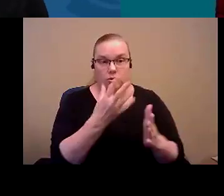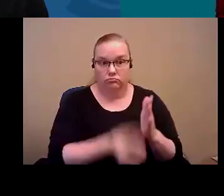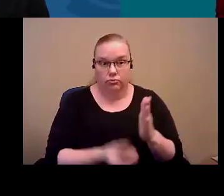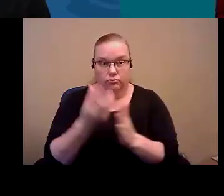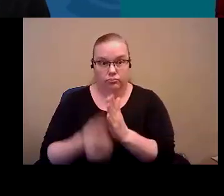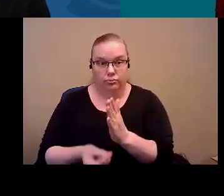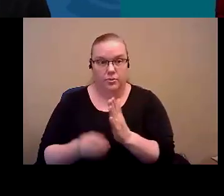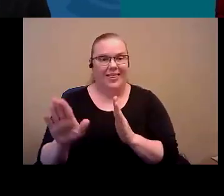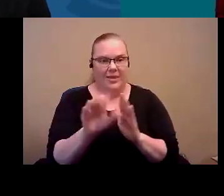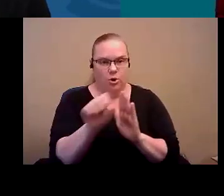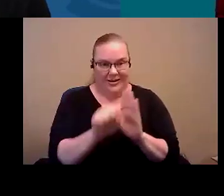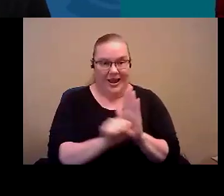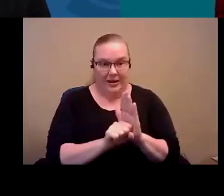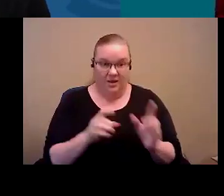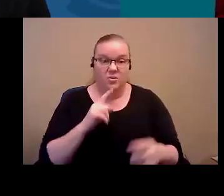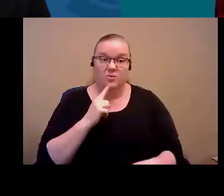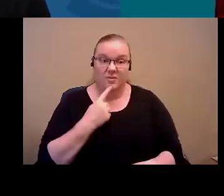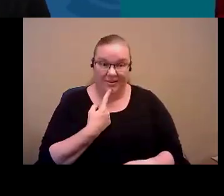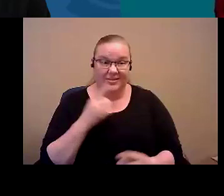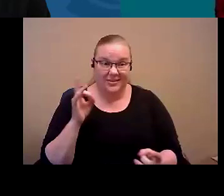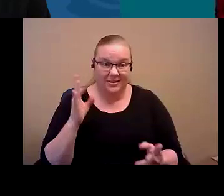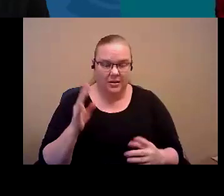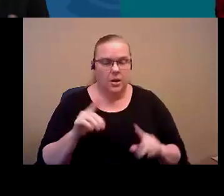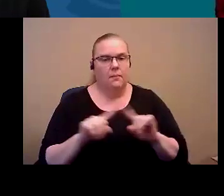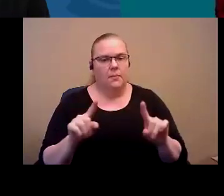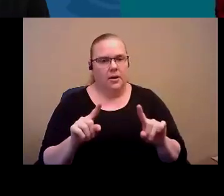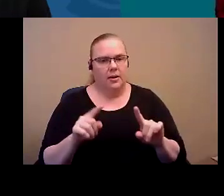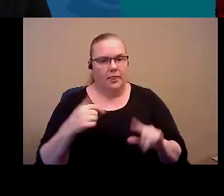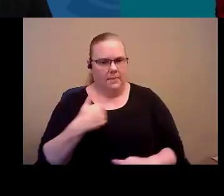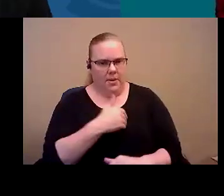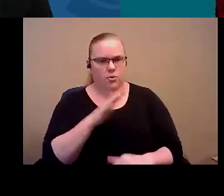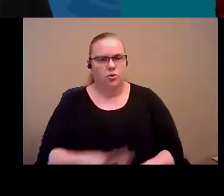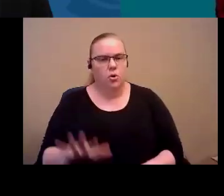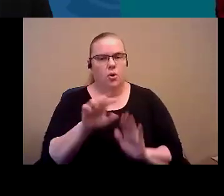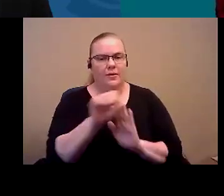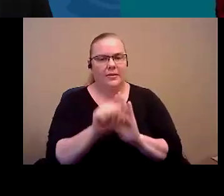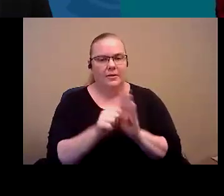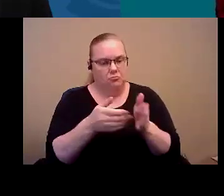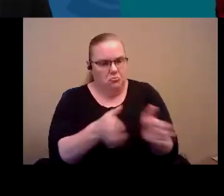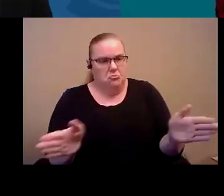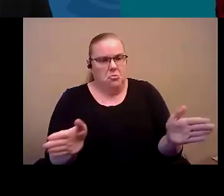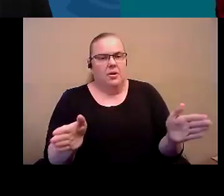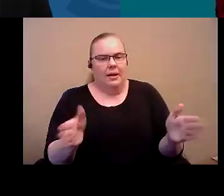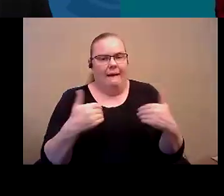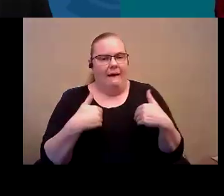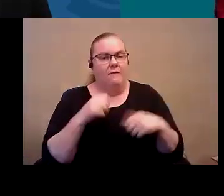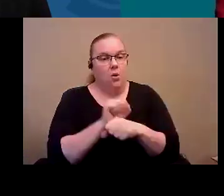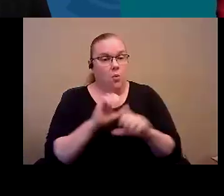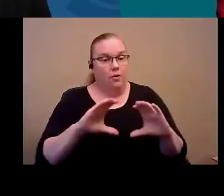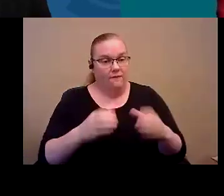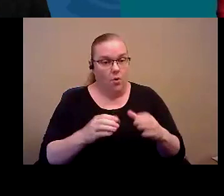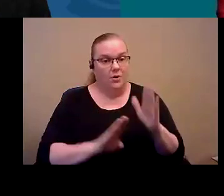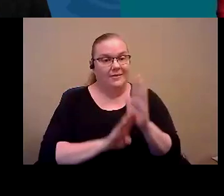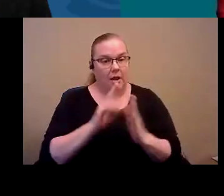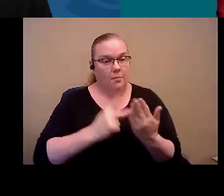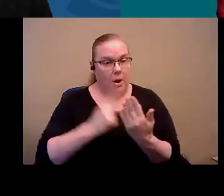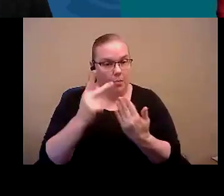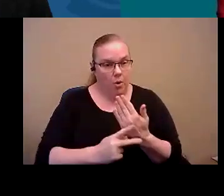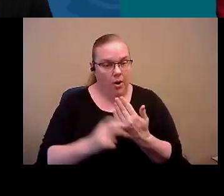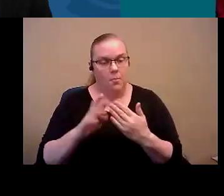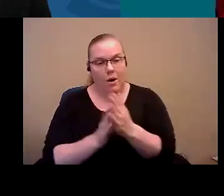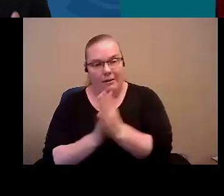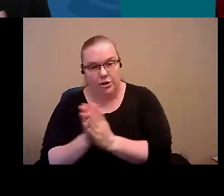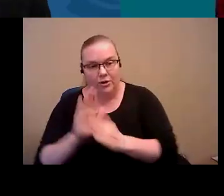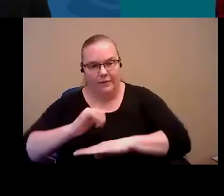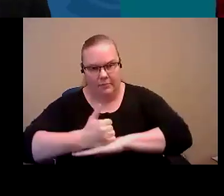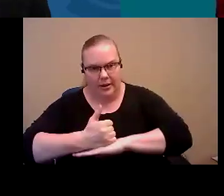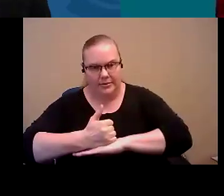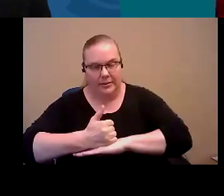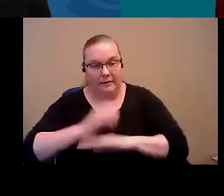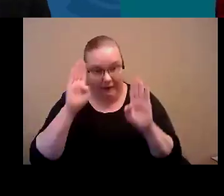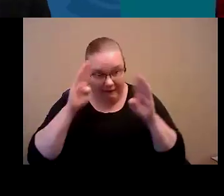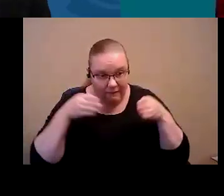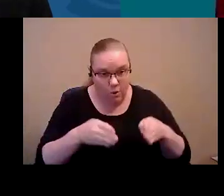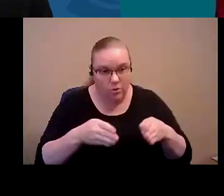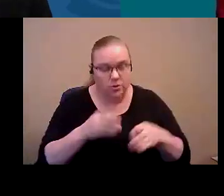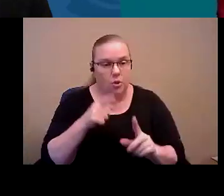Second, our members, almost across the board, mentioned that they currently have a workforce development program or initiative in place, focused specifically on the direct care workforce